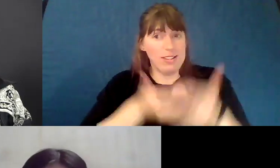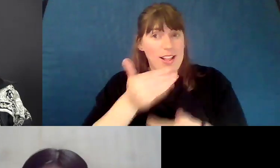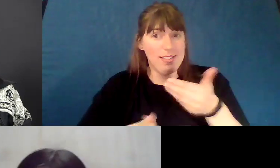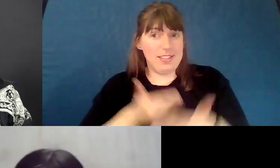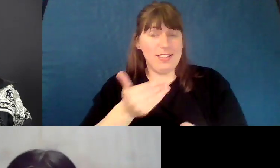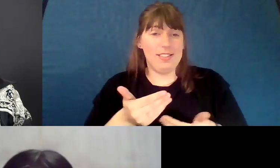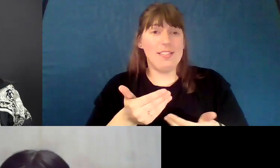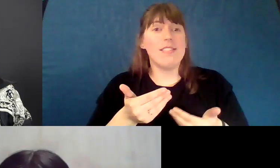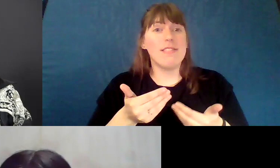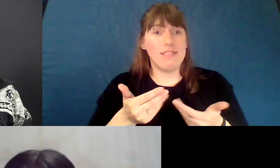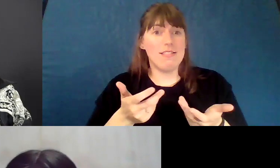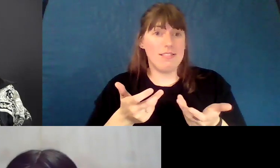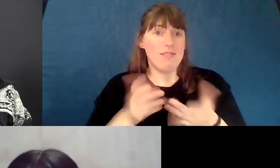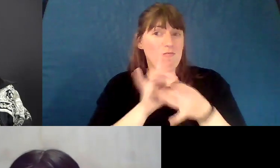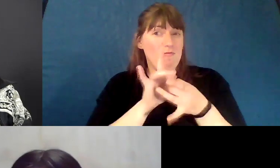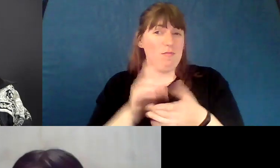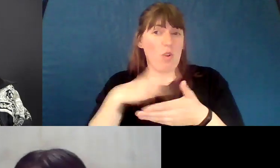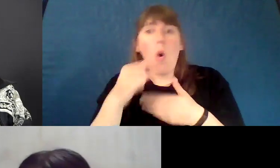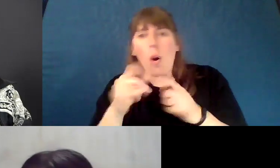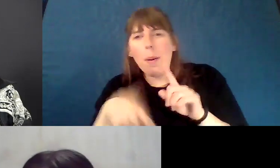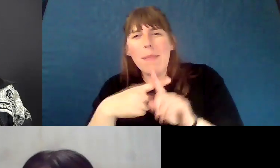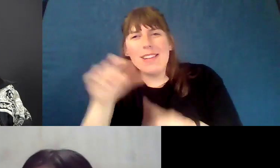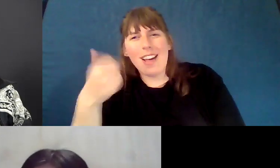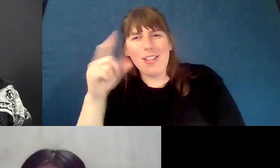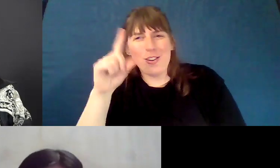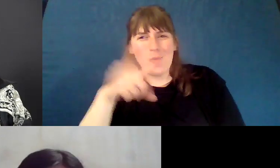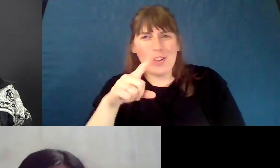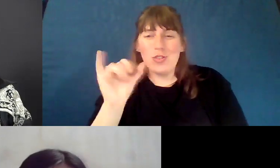the project. And Pia also has a question here that might be relevant, which is also about the